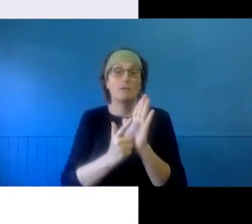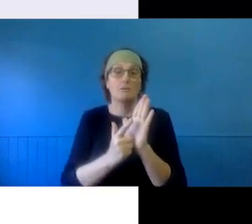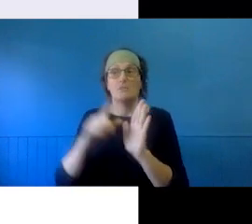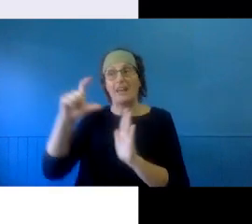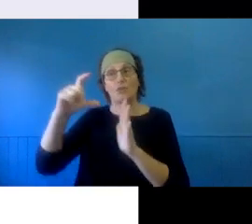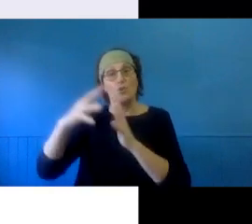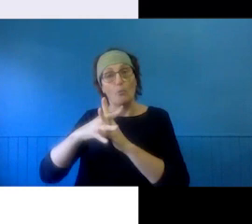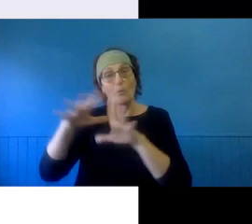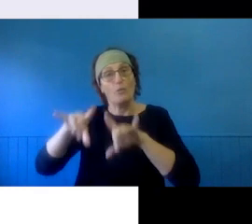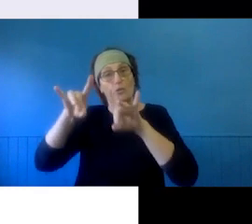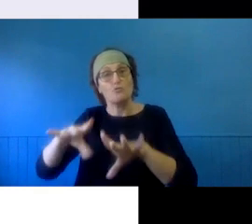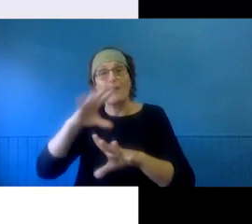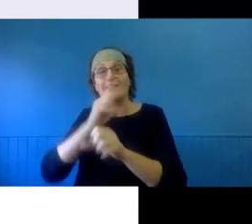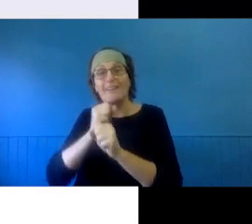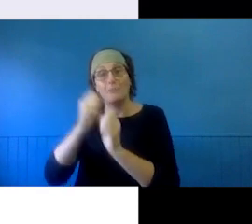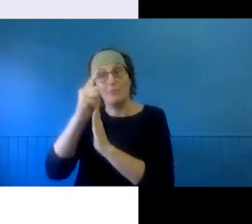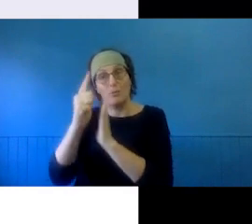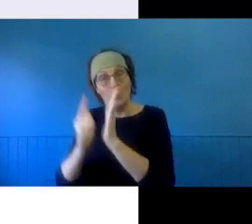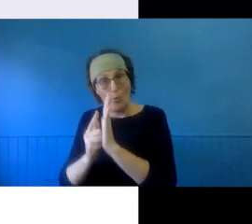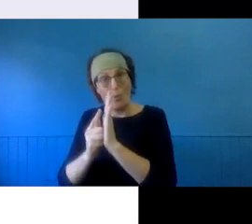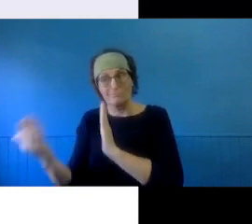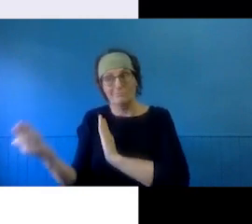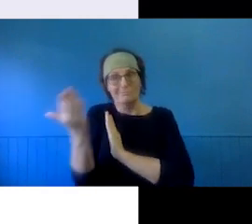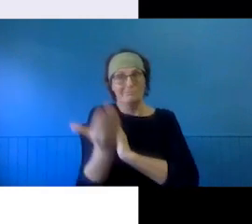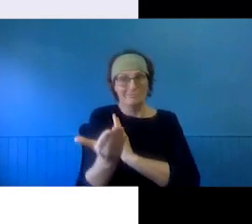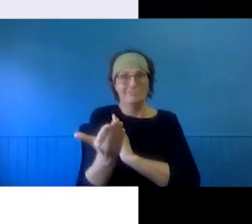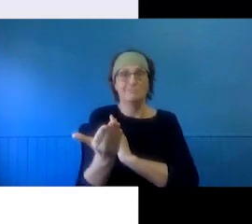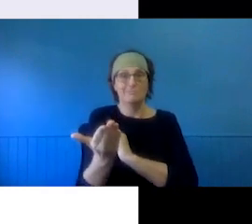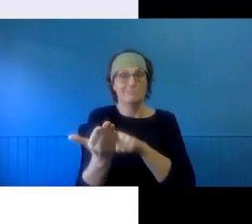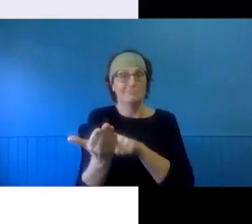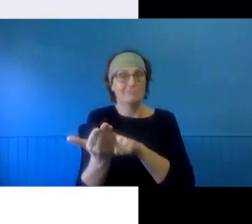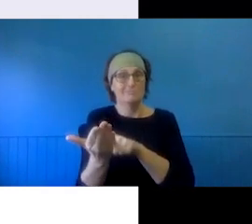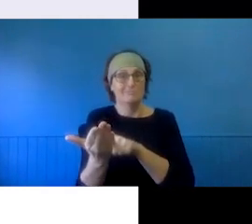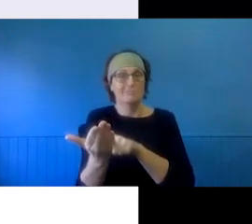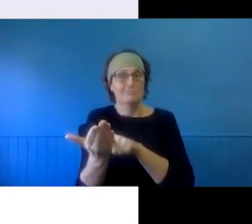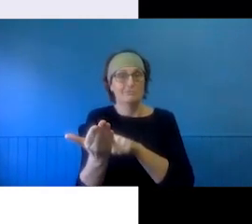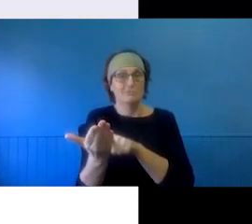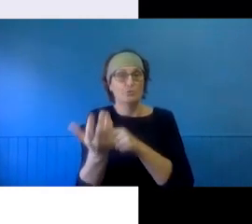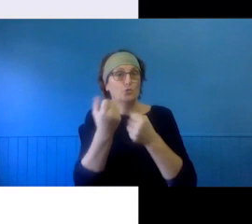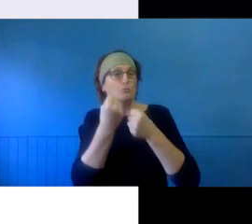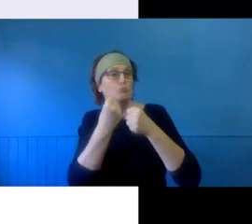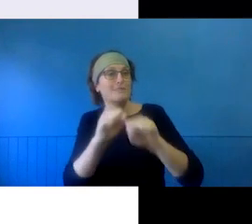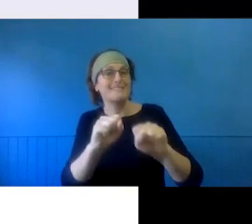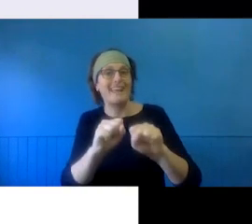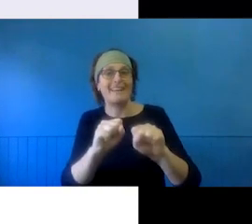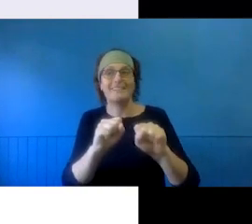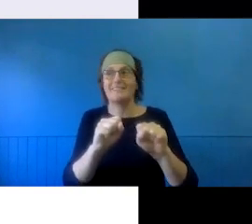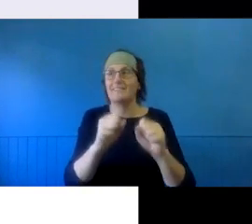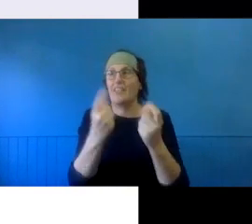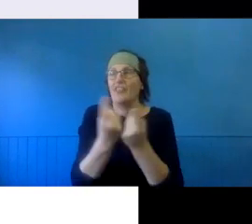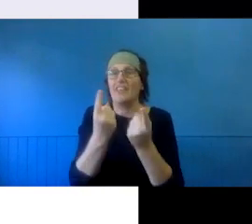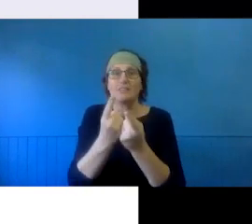Australia brings into play to protect intangible things, like